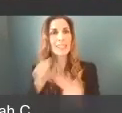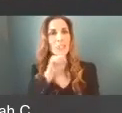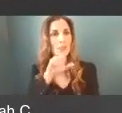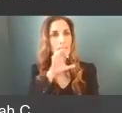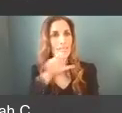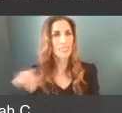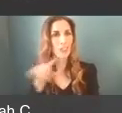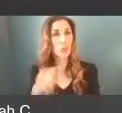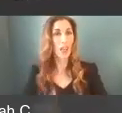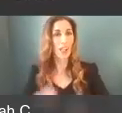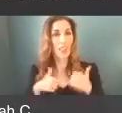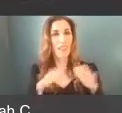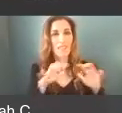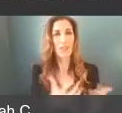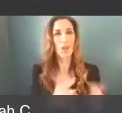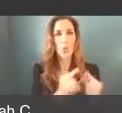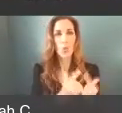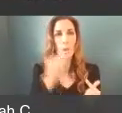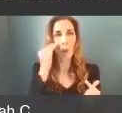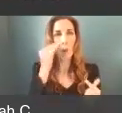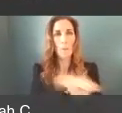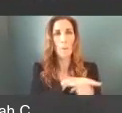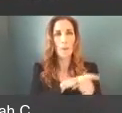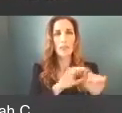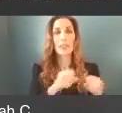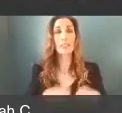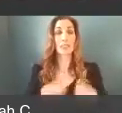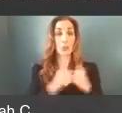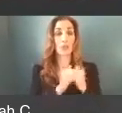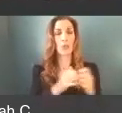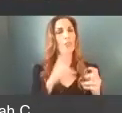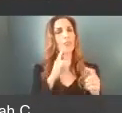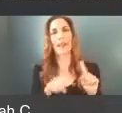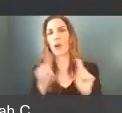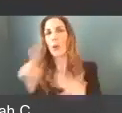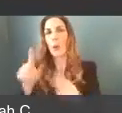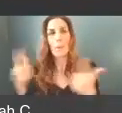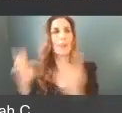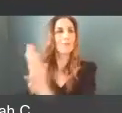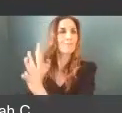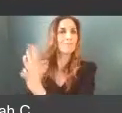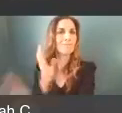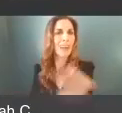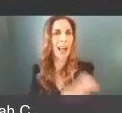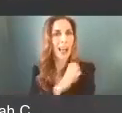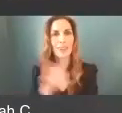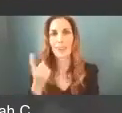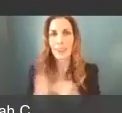would otherwise be unable to get to a County-run mass vaccination site. So far we vaccinated over